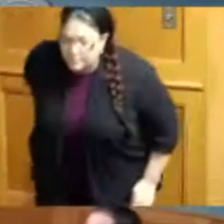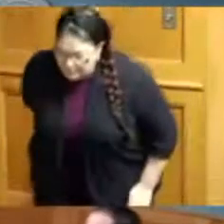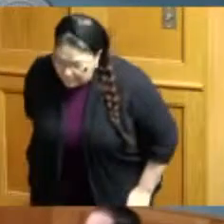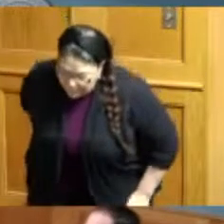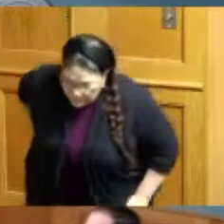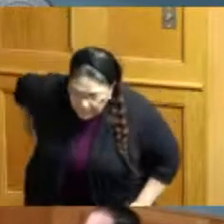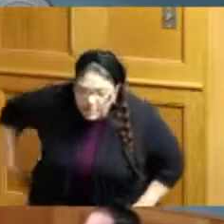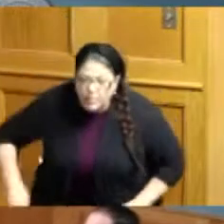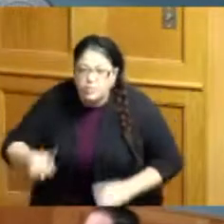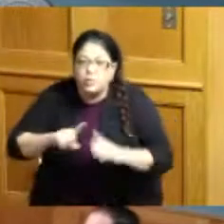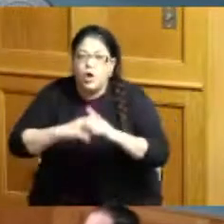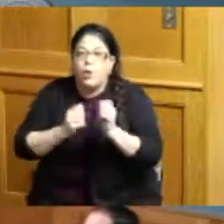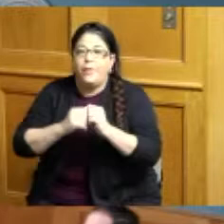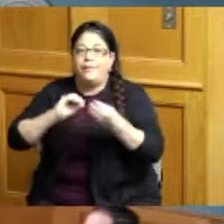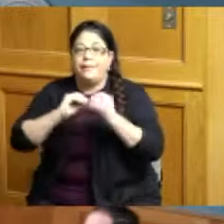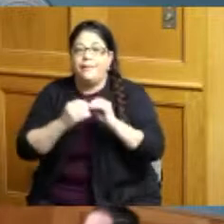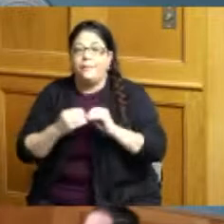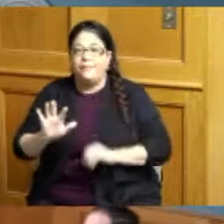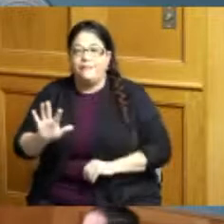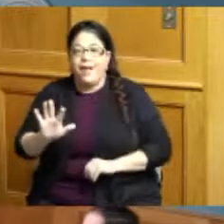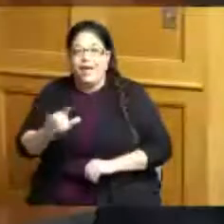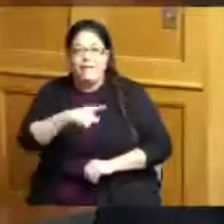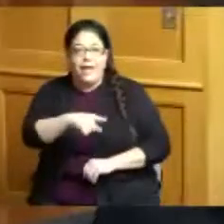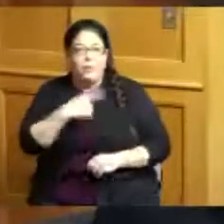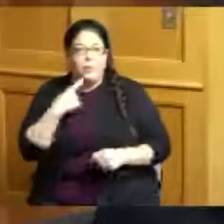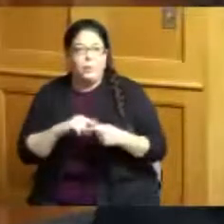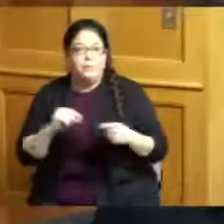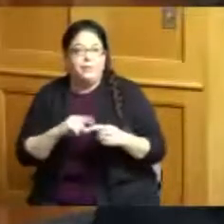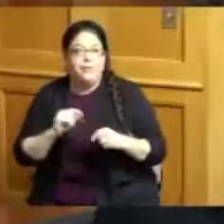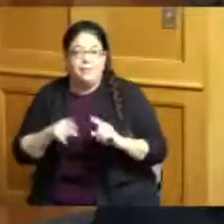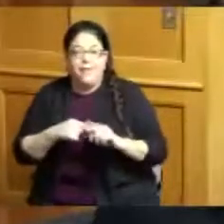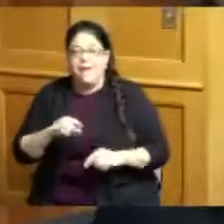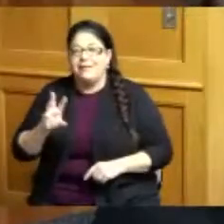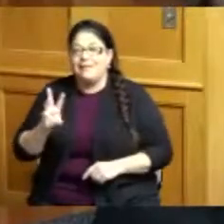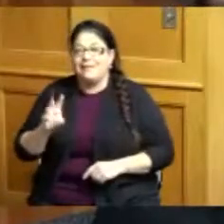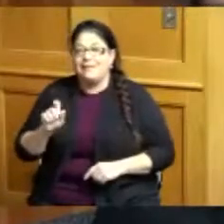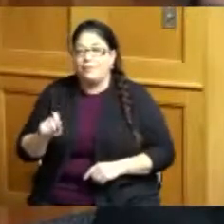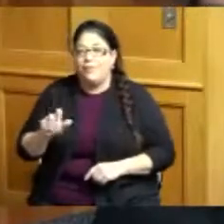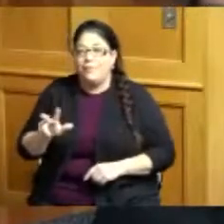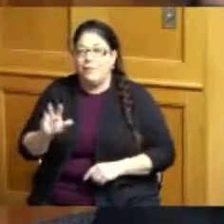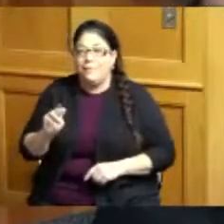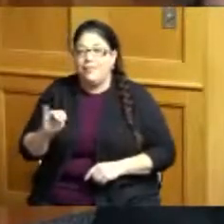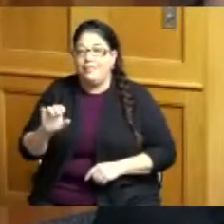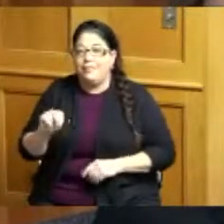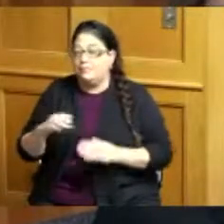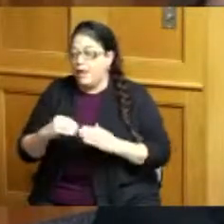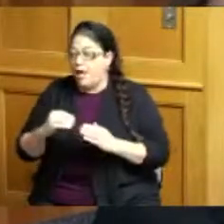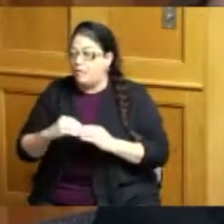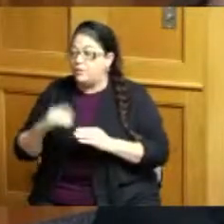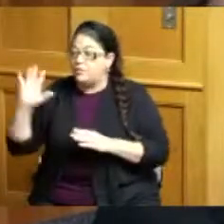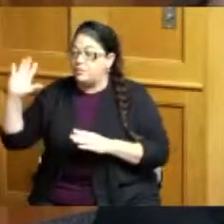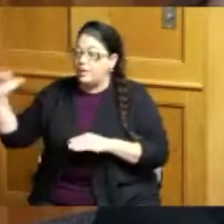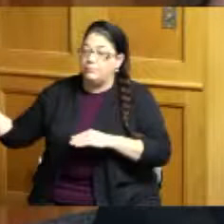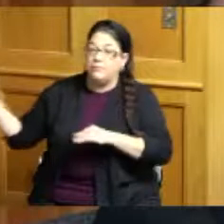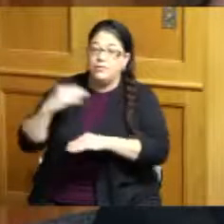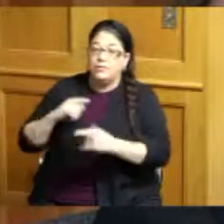item number five as you mentioned is 6.3 million dollars coming to the county through a multitude